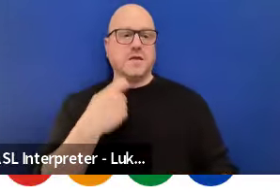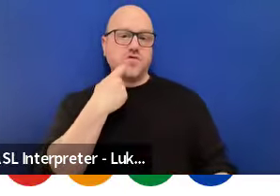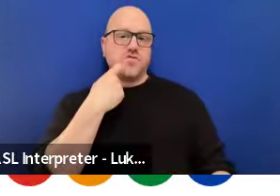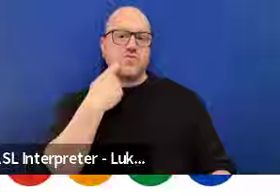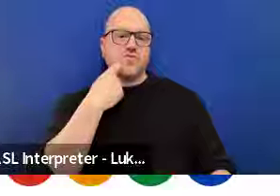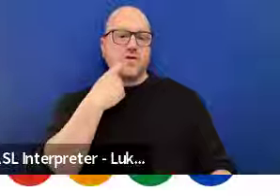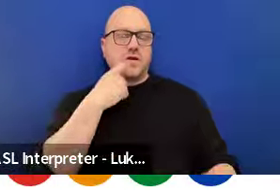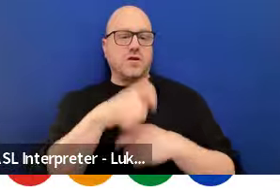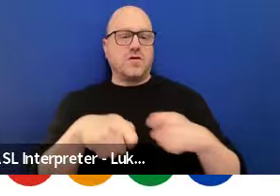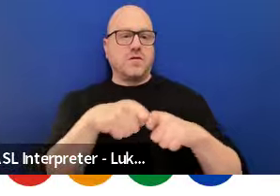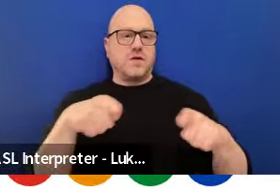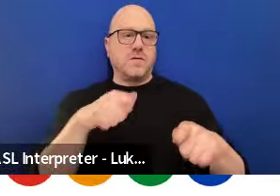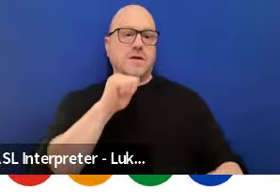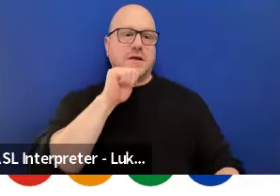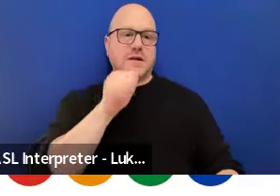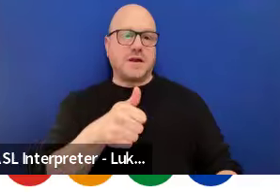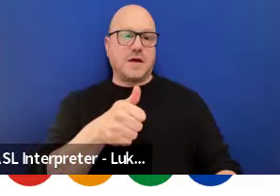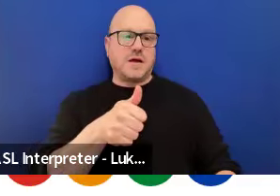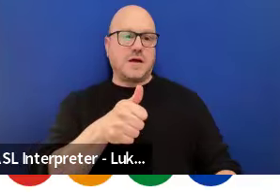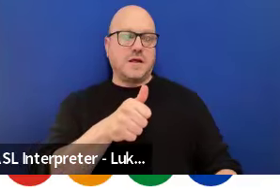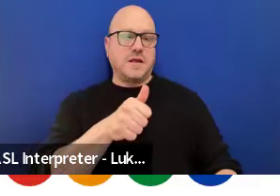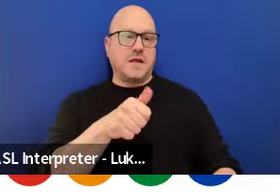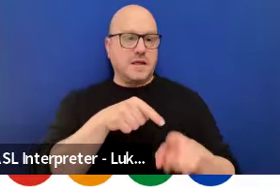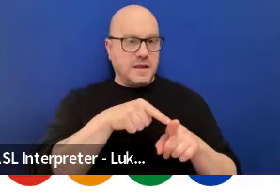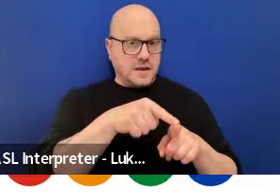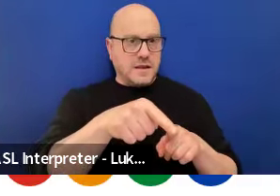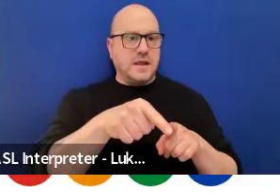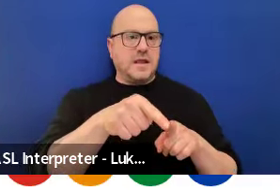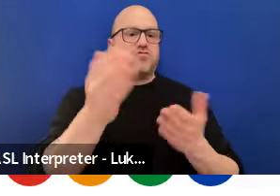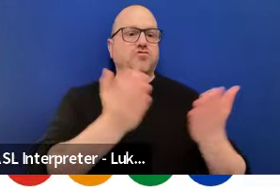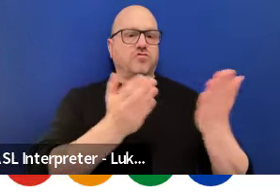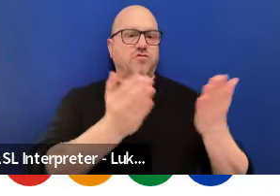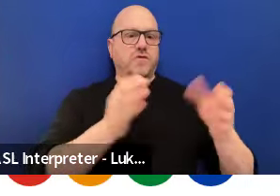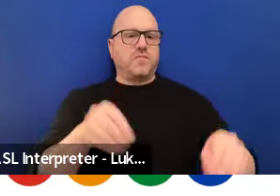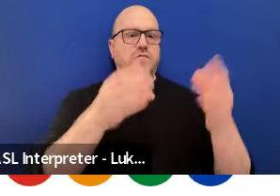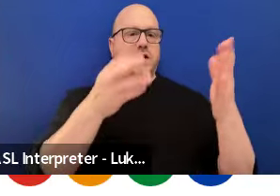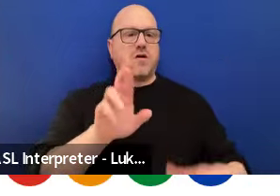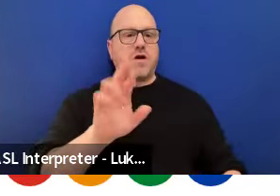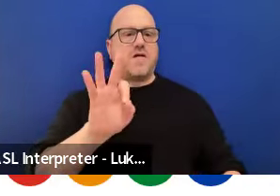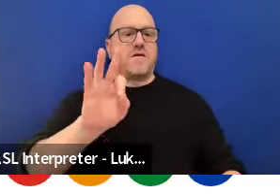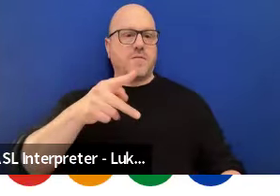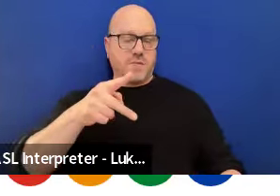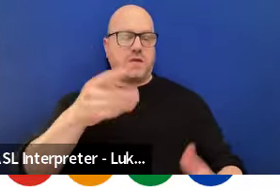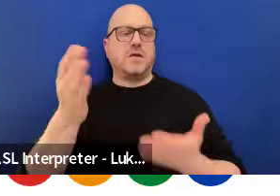YEAR. WE RECENTLY COMPLETED THE NON-